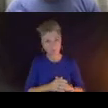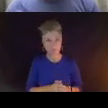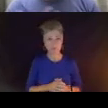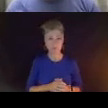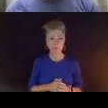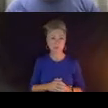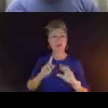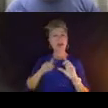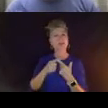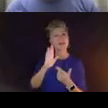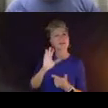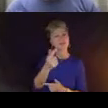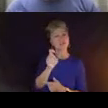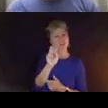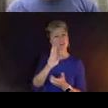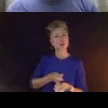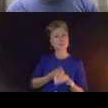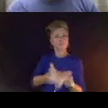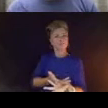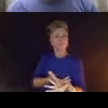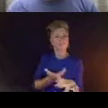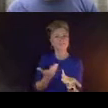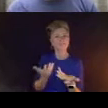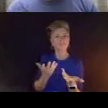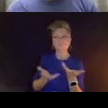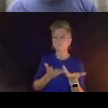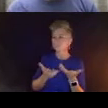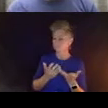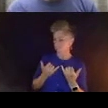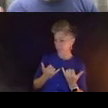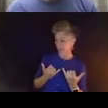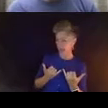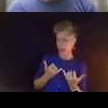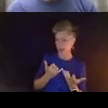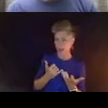where are you at today, what is it that you're looking for in a year or in five years?